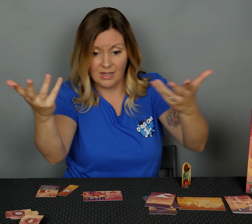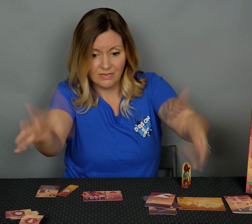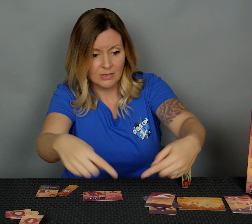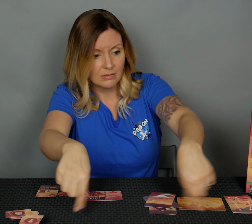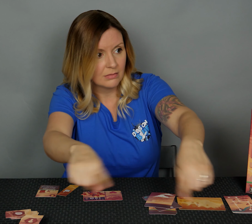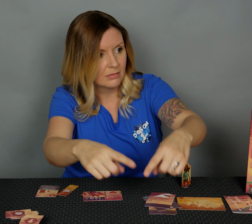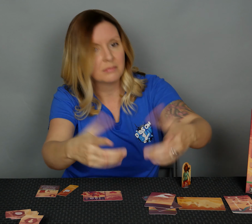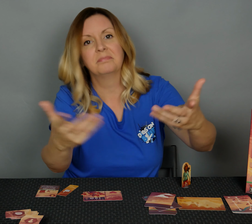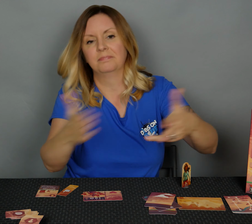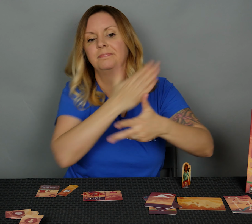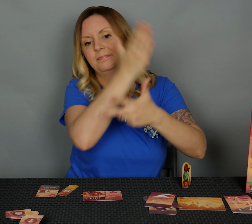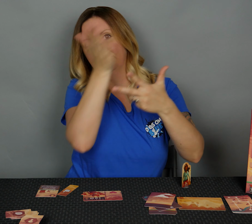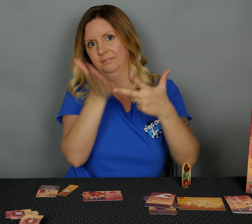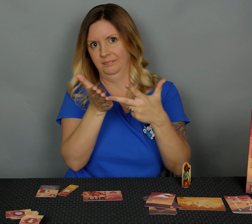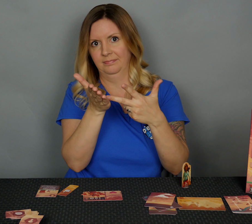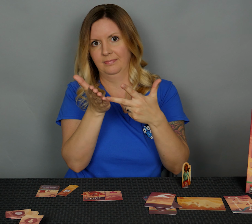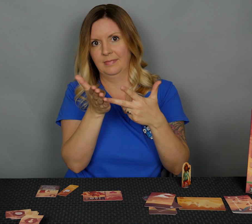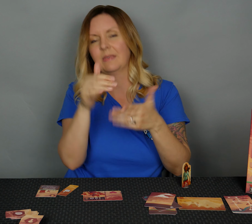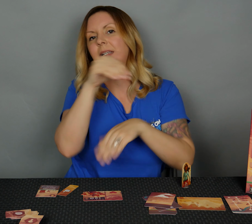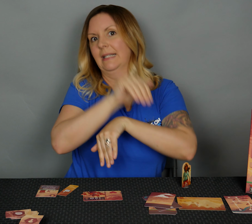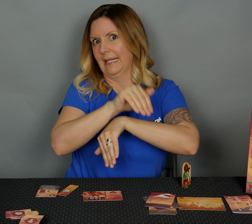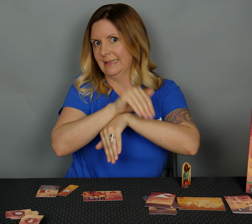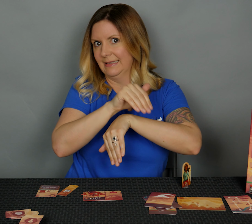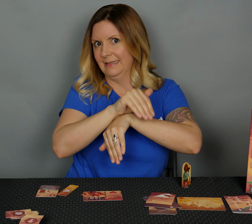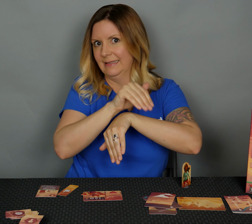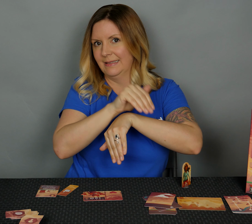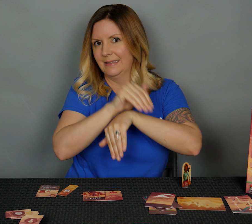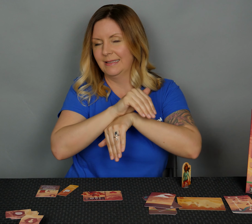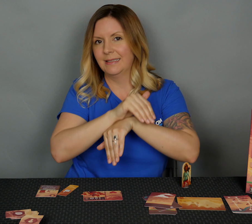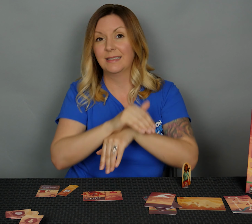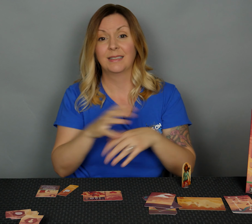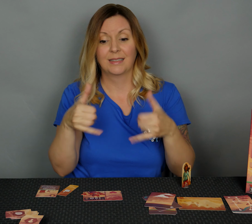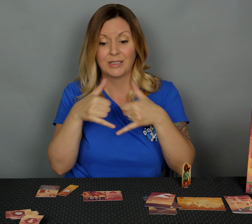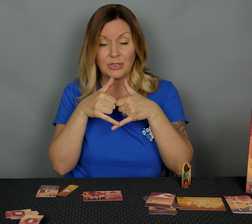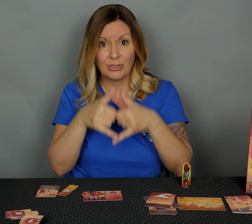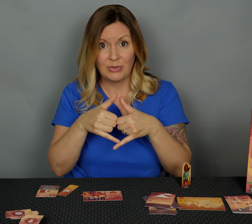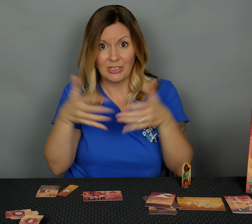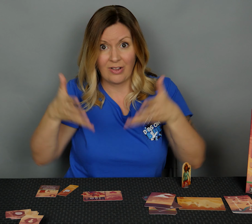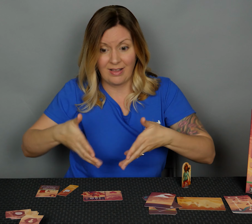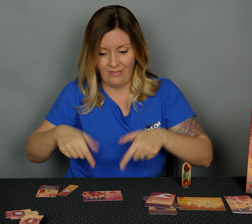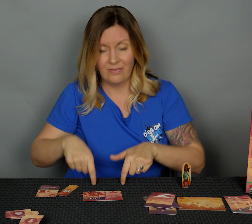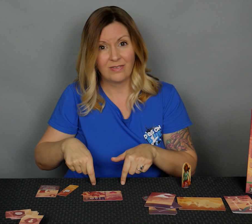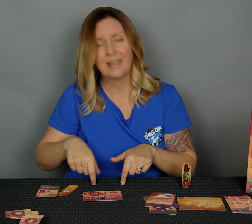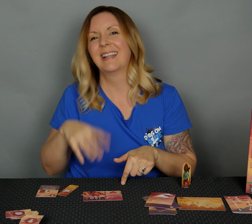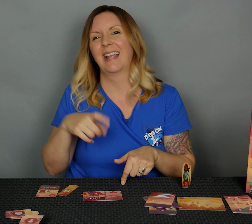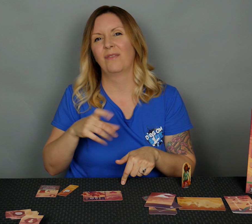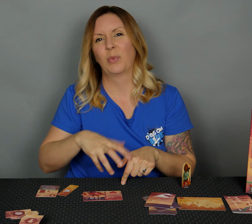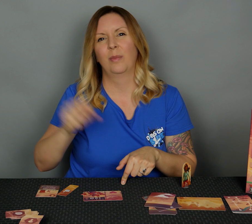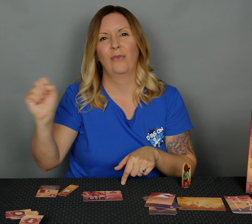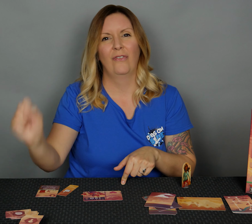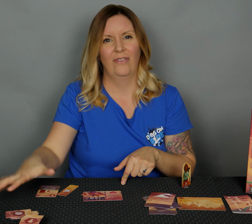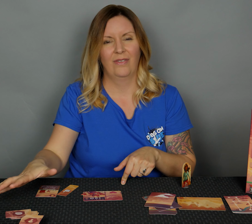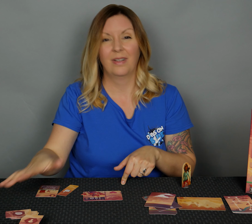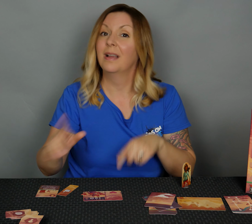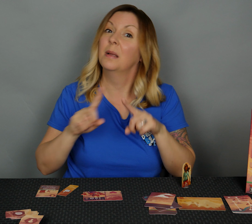Once everyone has finished buying, you move to the night phase. Any treasure you have remaining must be discarded.